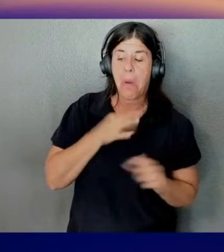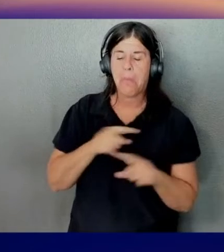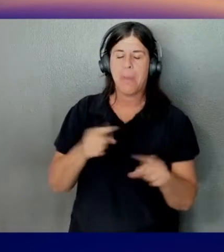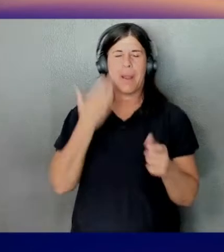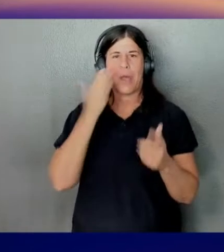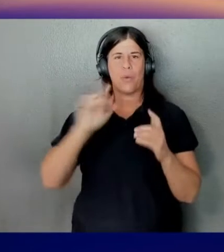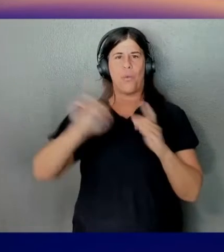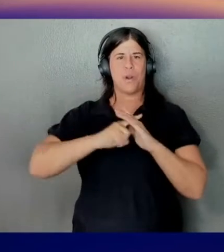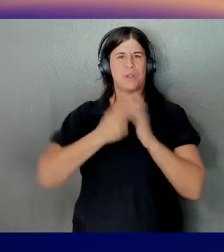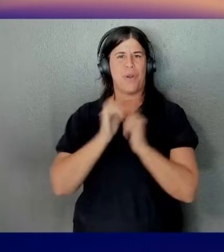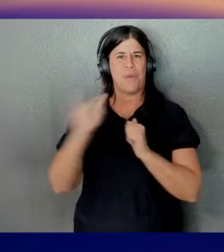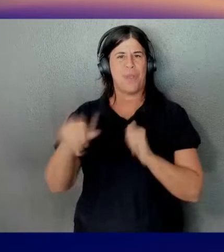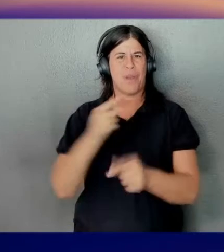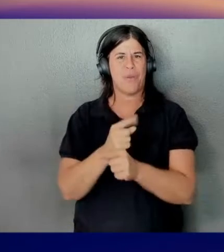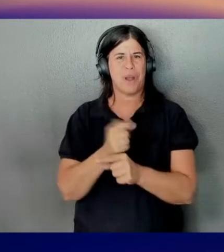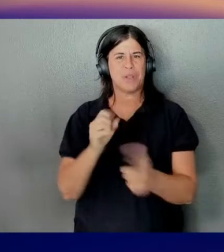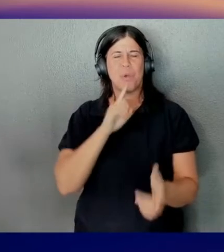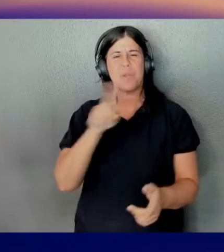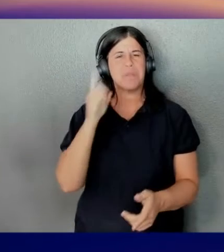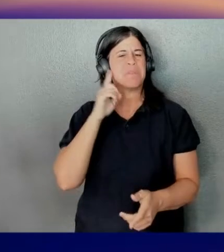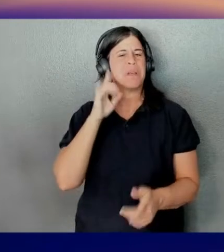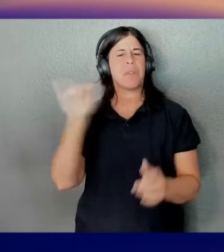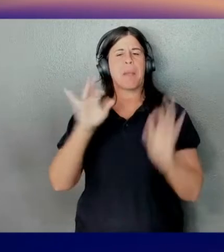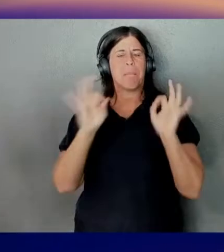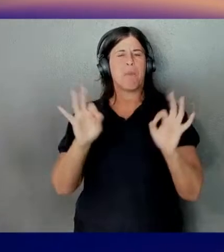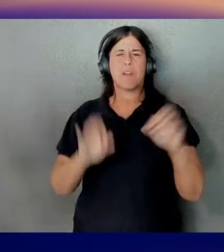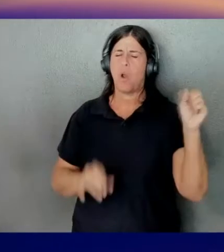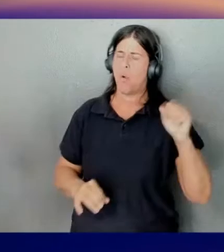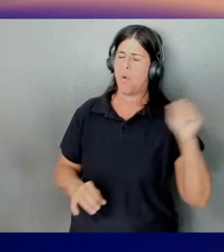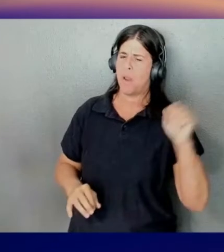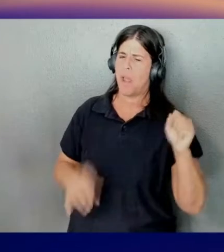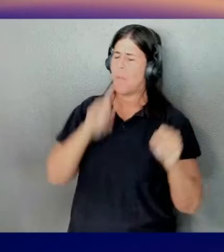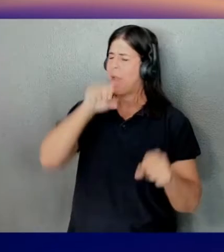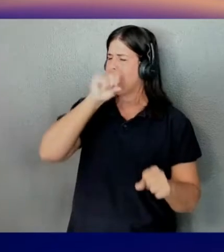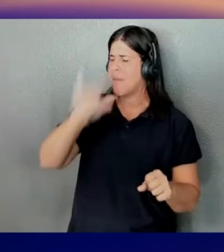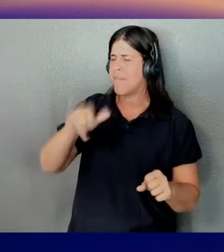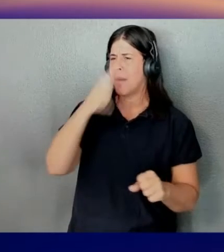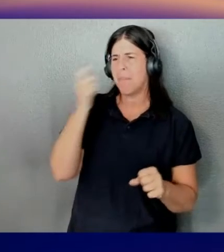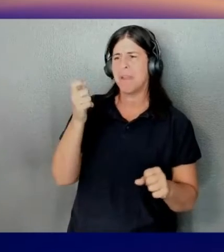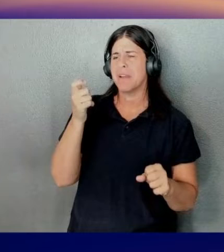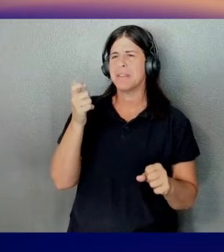So this sounds like an ideal, ideal tool. And I love it because we, I love the way you presented that, Anastasia,